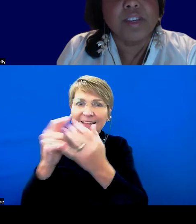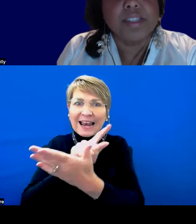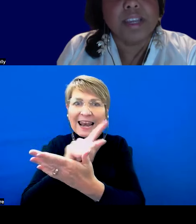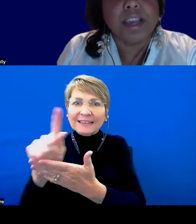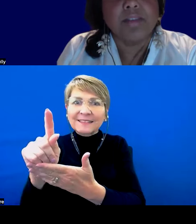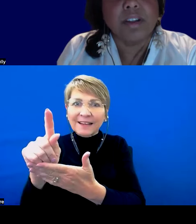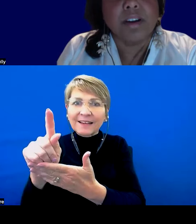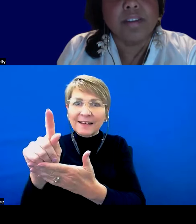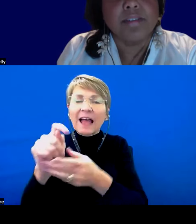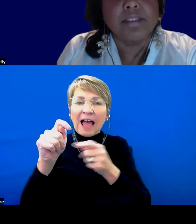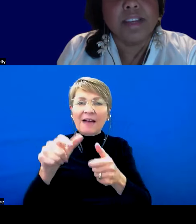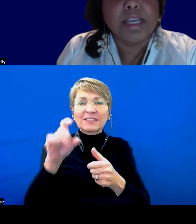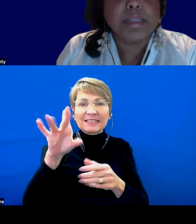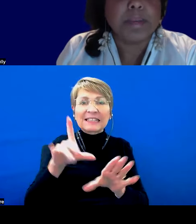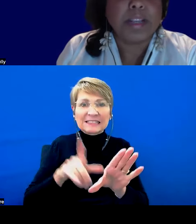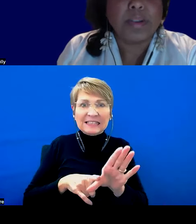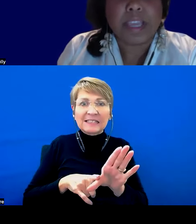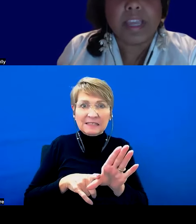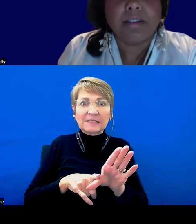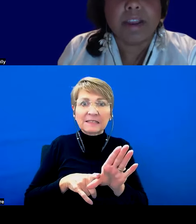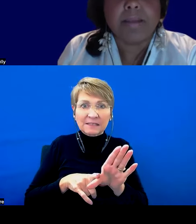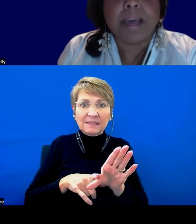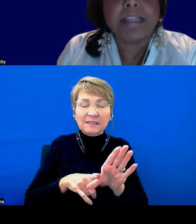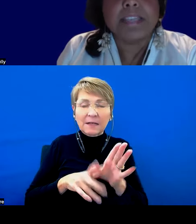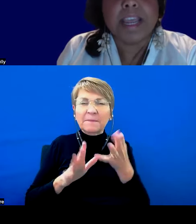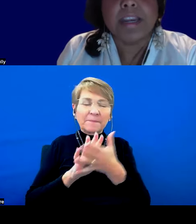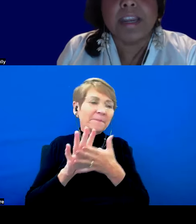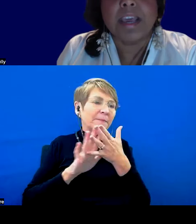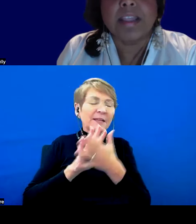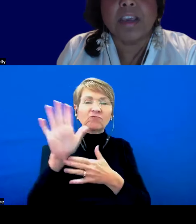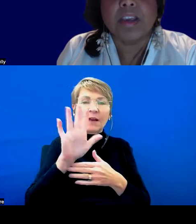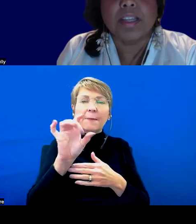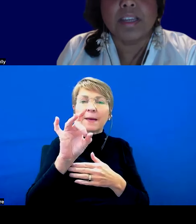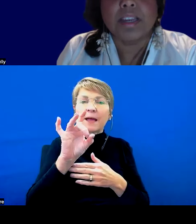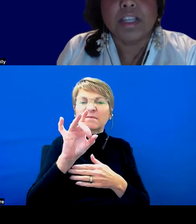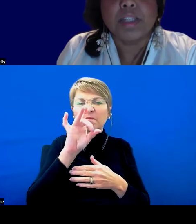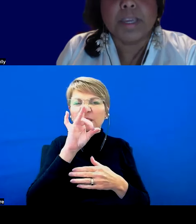decade of life. So we're looking at around about 10 and the early tweens.